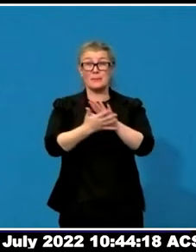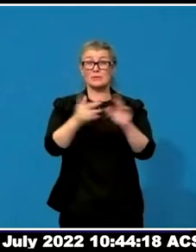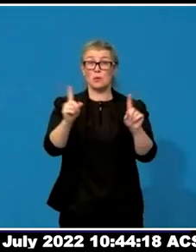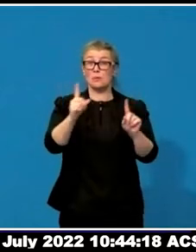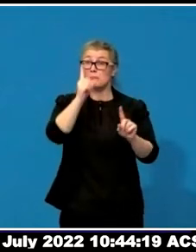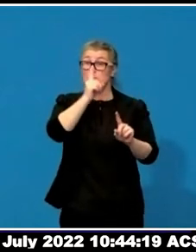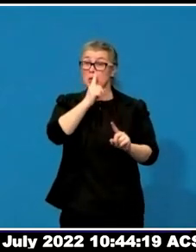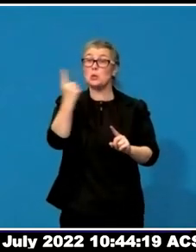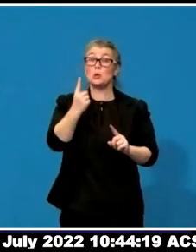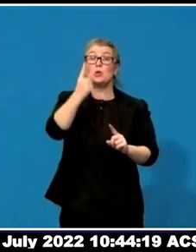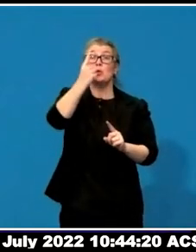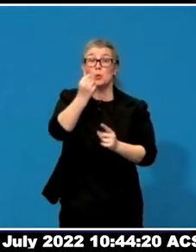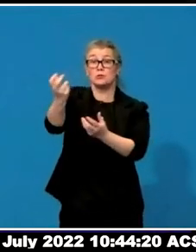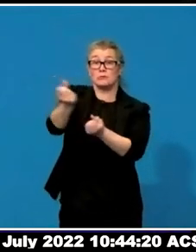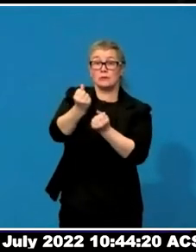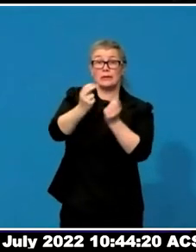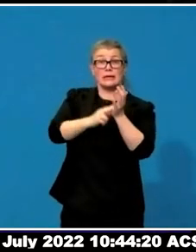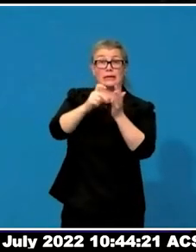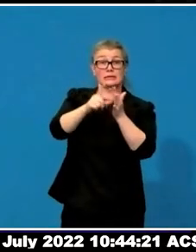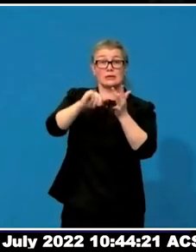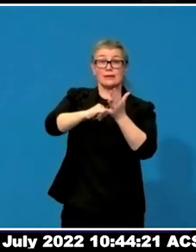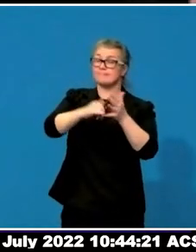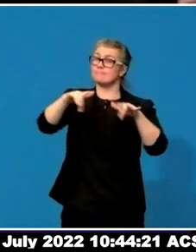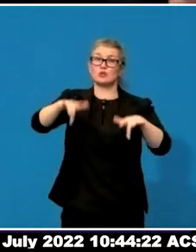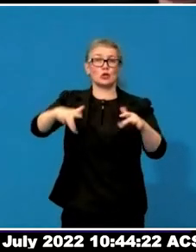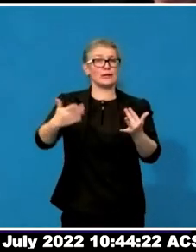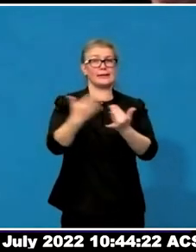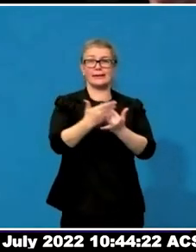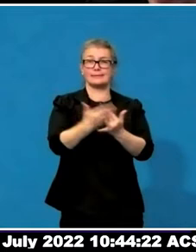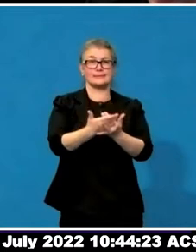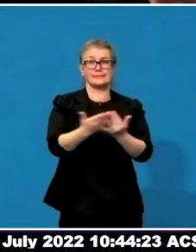NDIS are not accessing supports which would otherwise be available to them.